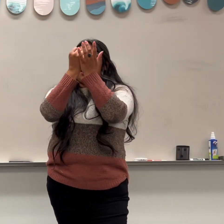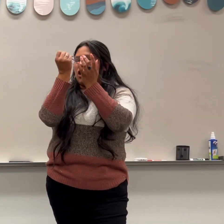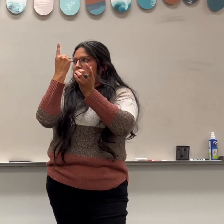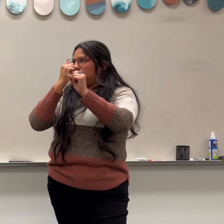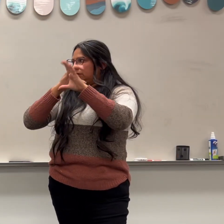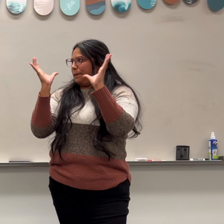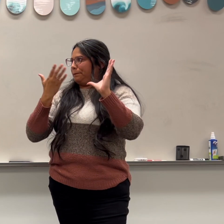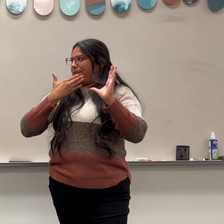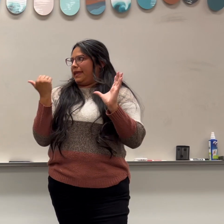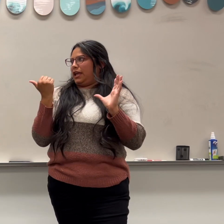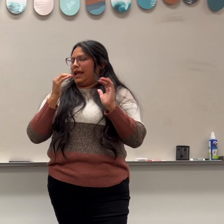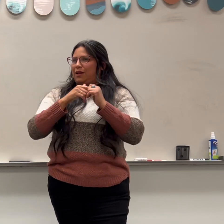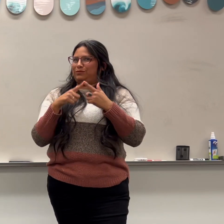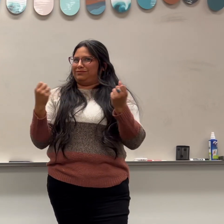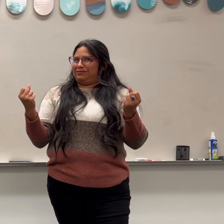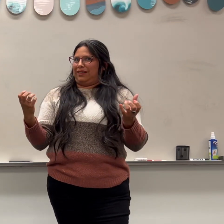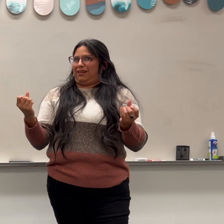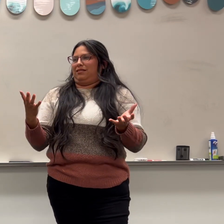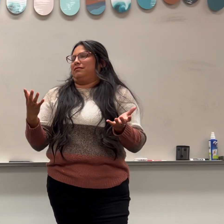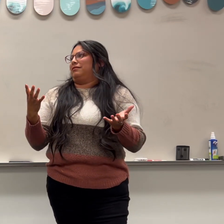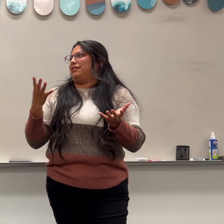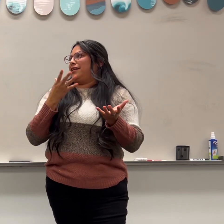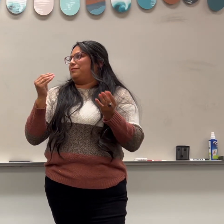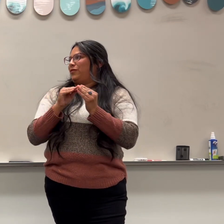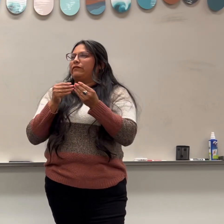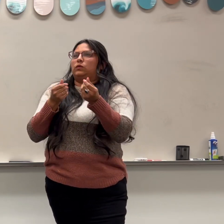those situations and it's helped with the students to understand a whole lot better how to use the